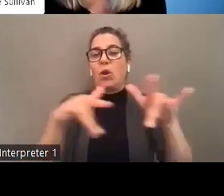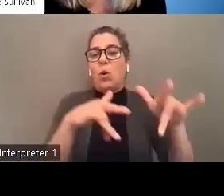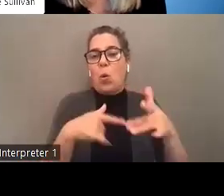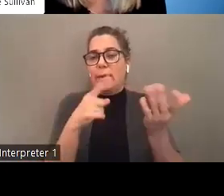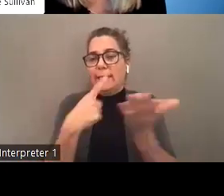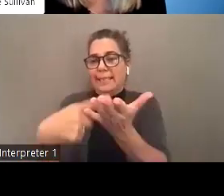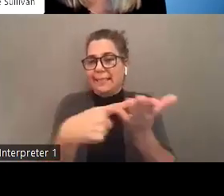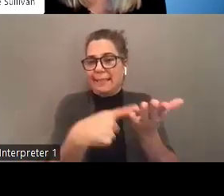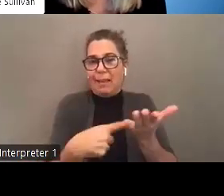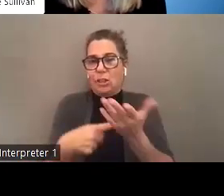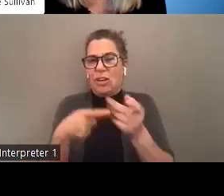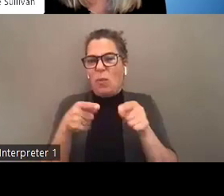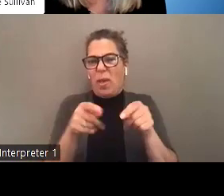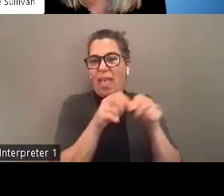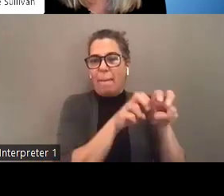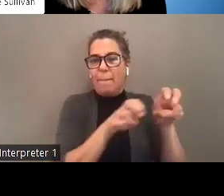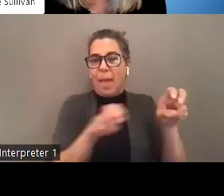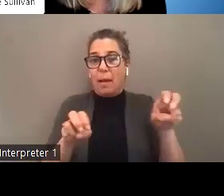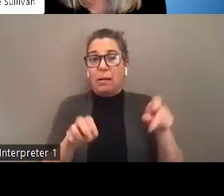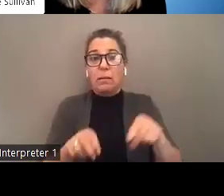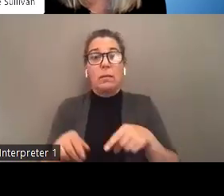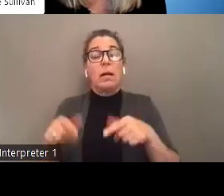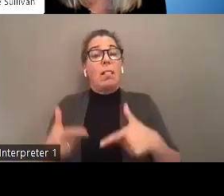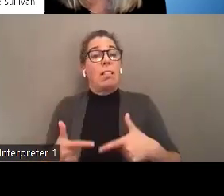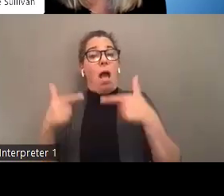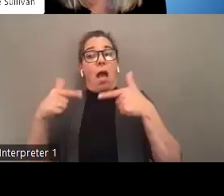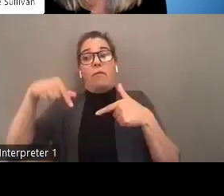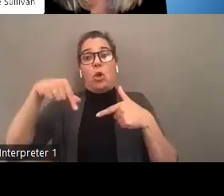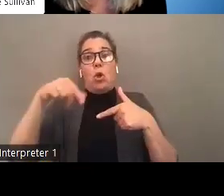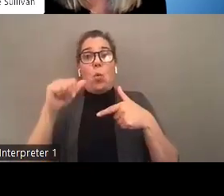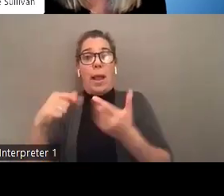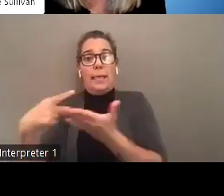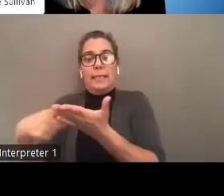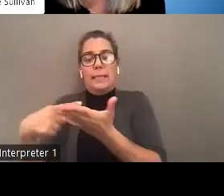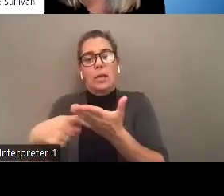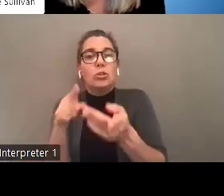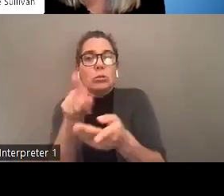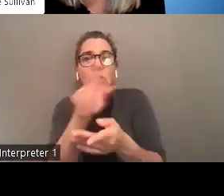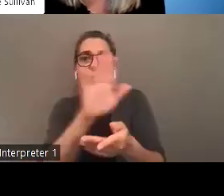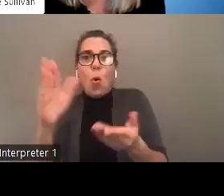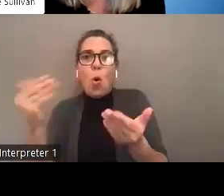And during the live Q&A portion, we're going to try and get to as many new questions as possible.